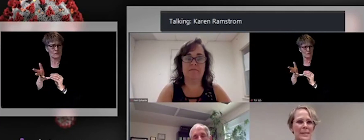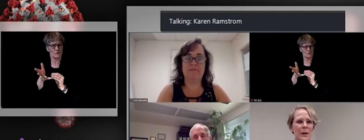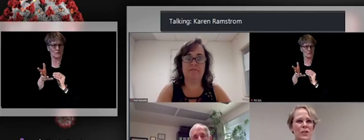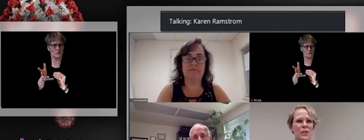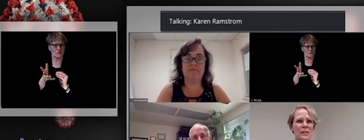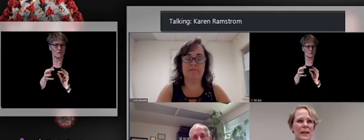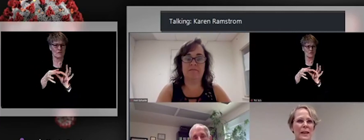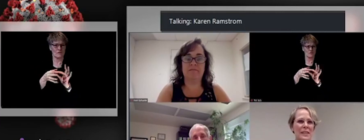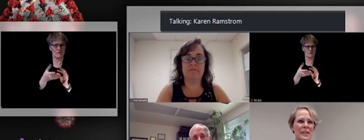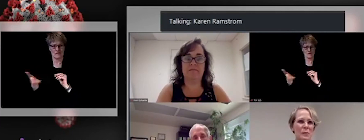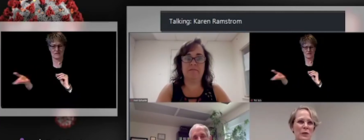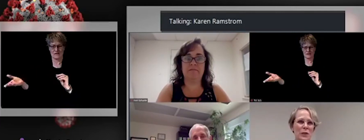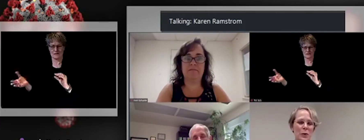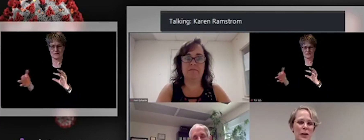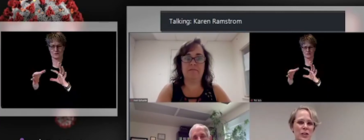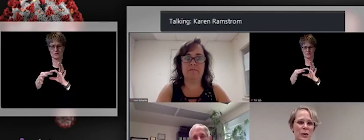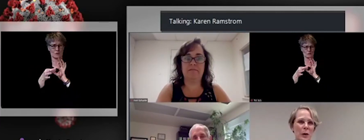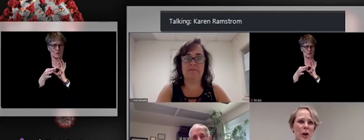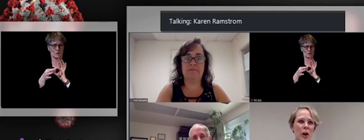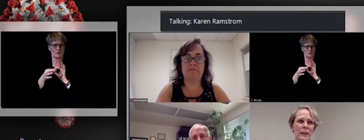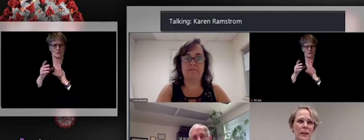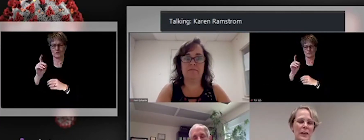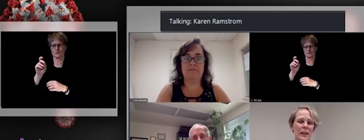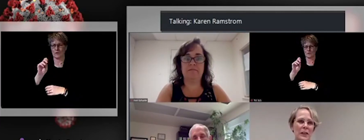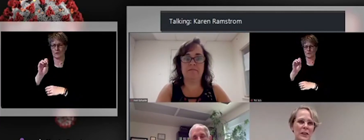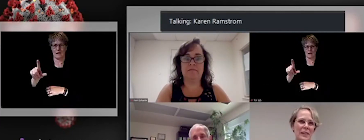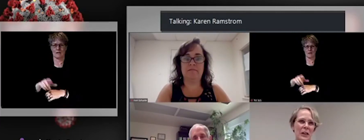I guess I would just like to see us move in a direction where we're all in this fight